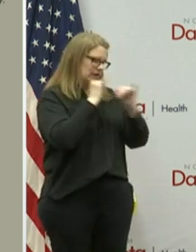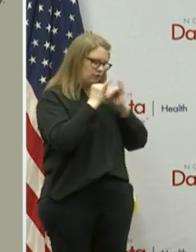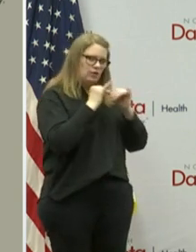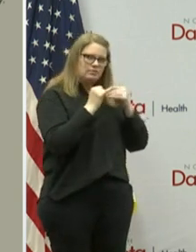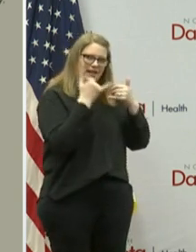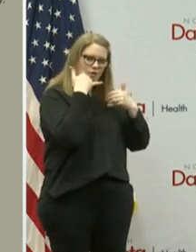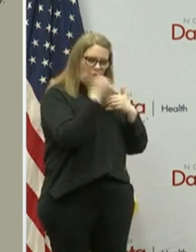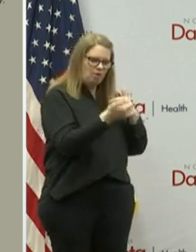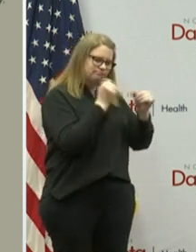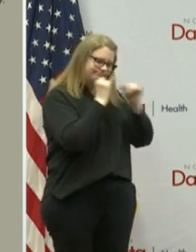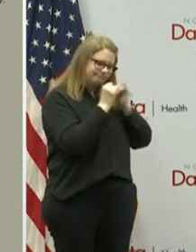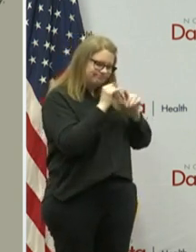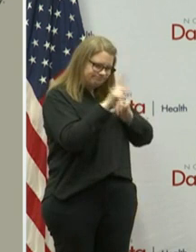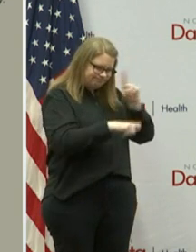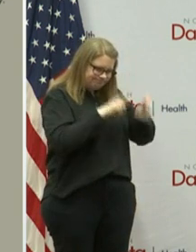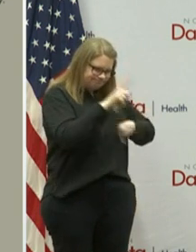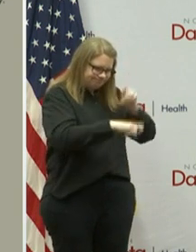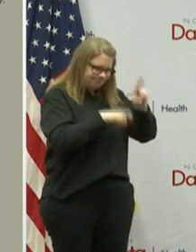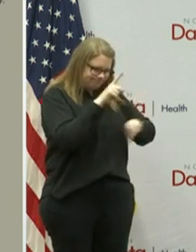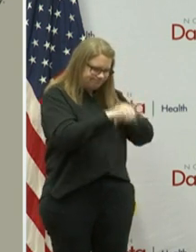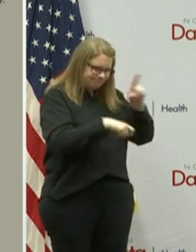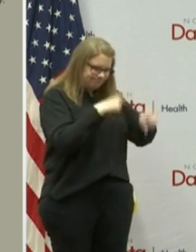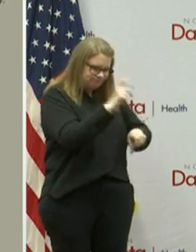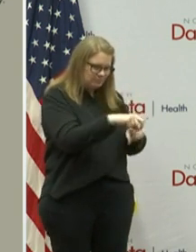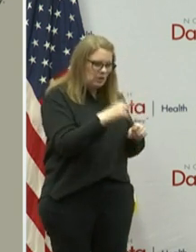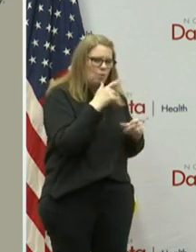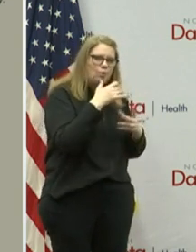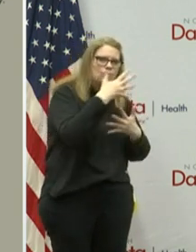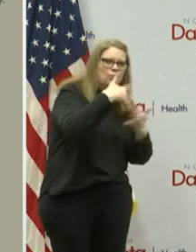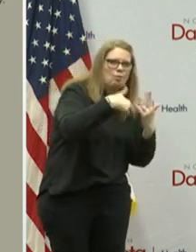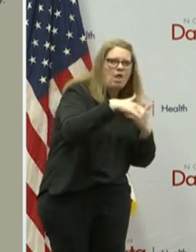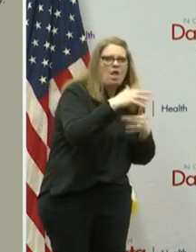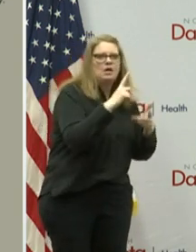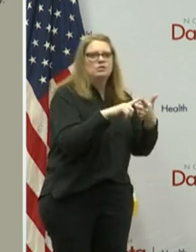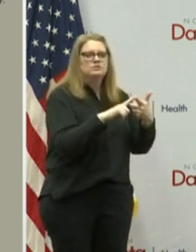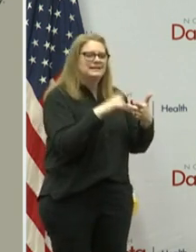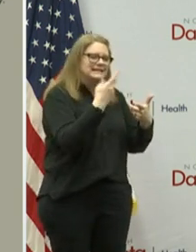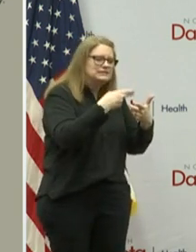IF YOU TEST POSITIVE, IN FOUR HOURS AVERAGE, YOU'LL BE